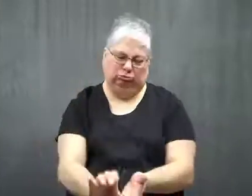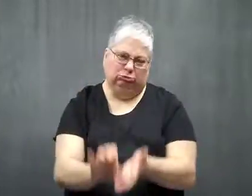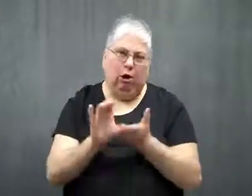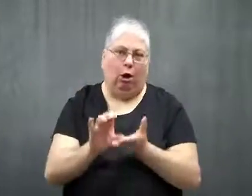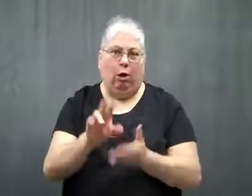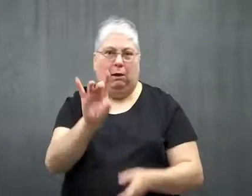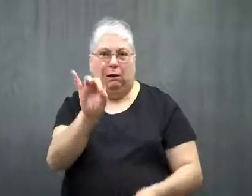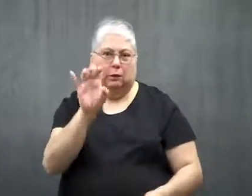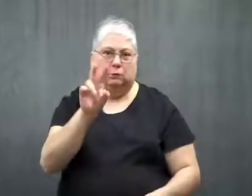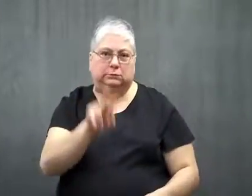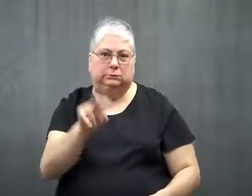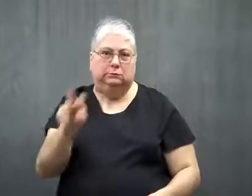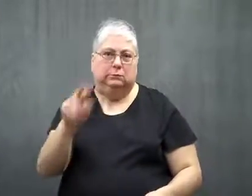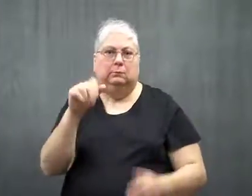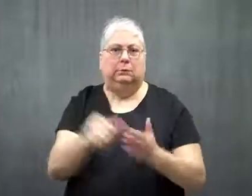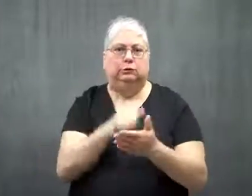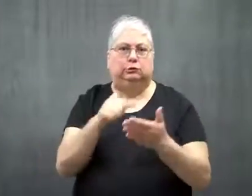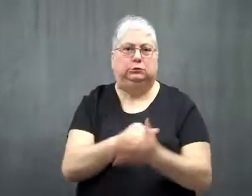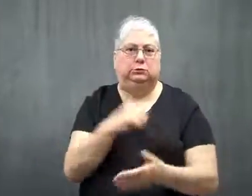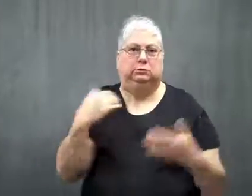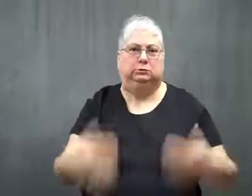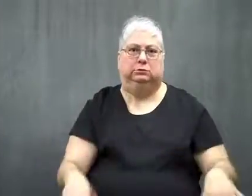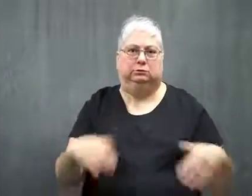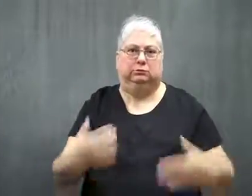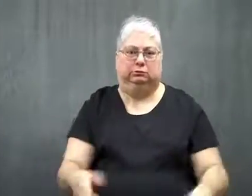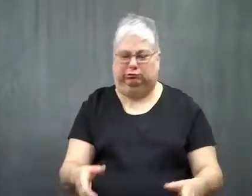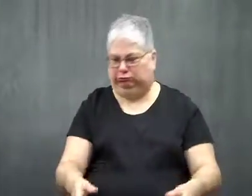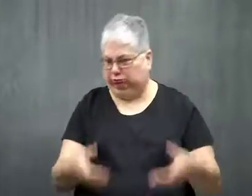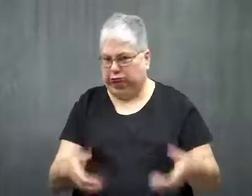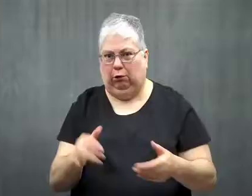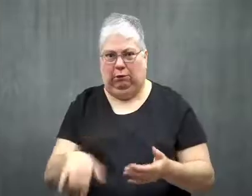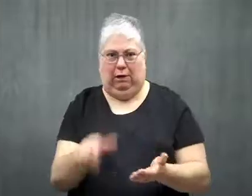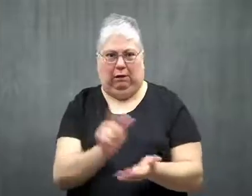The law was a whopping 882 pages thick.